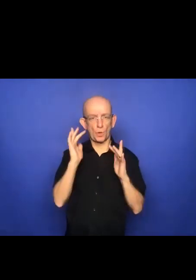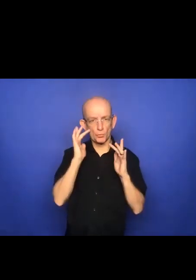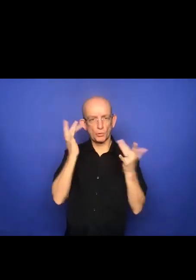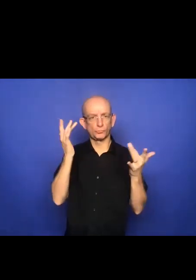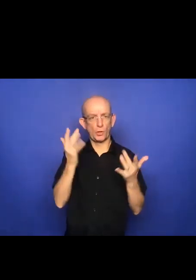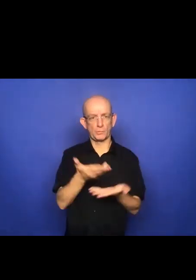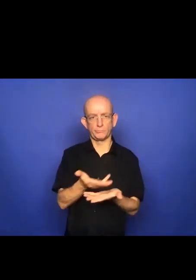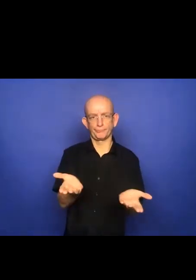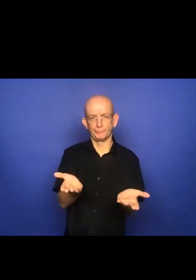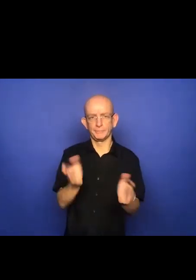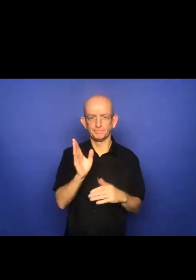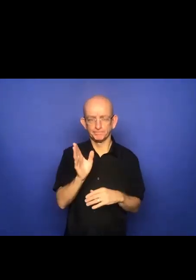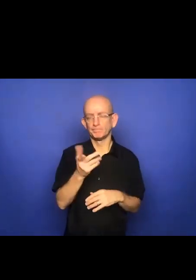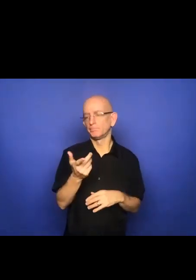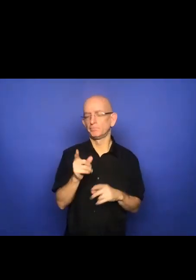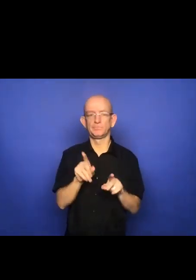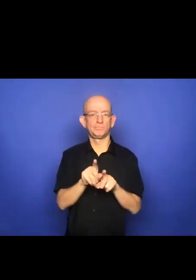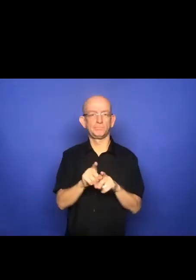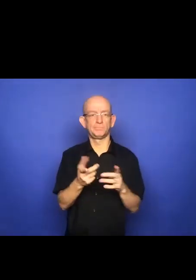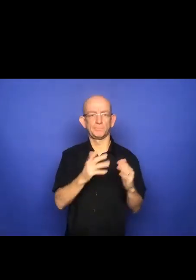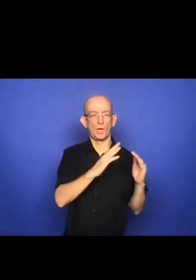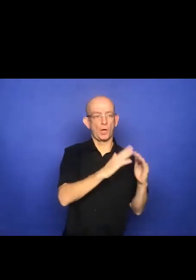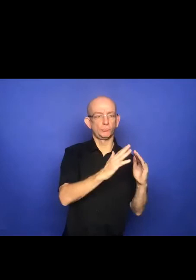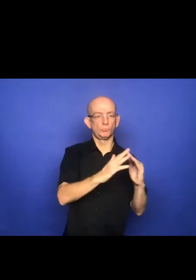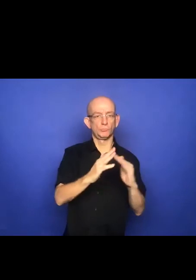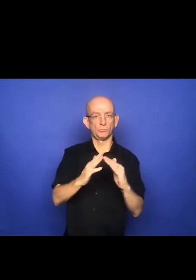cultural let's